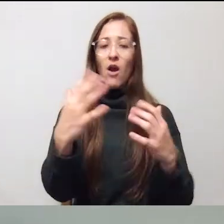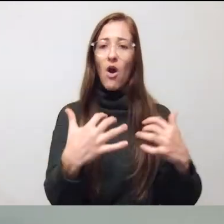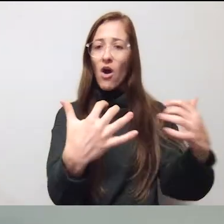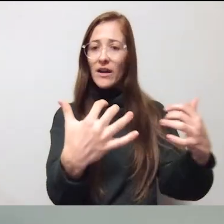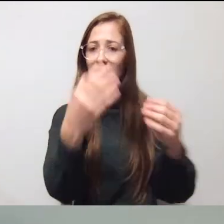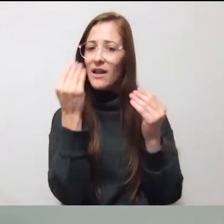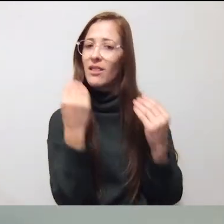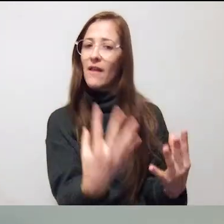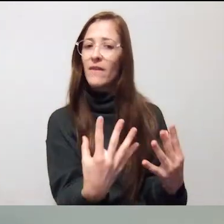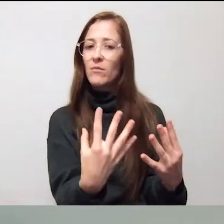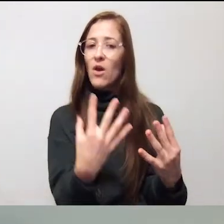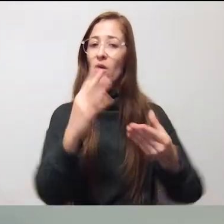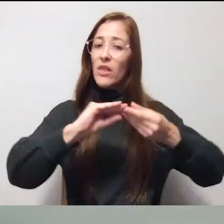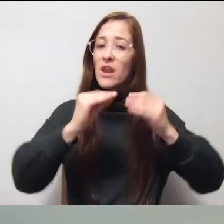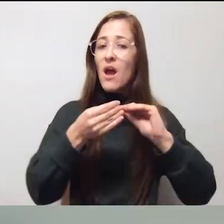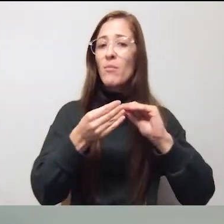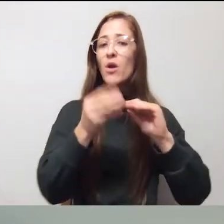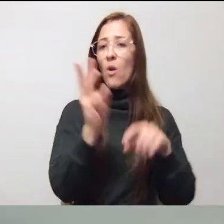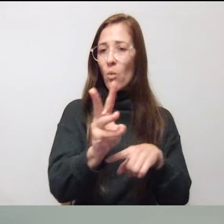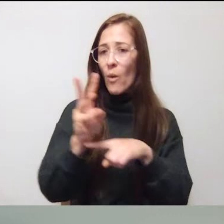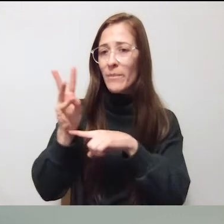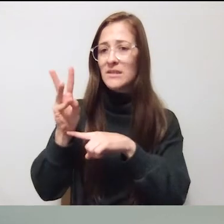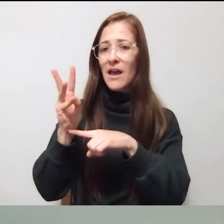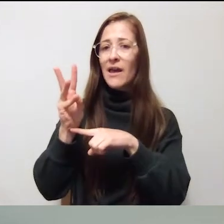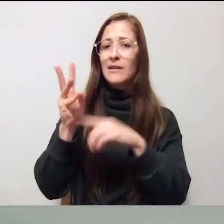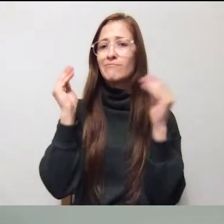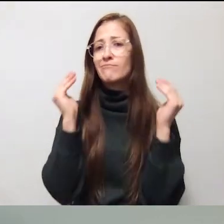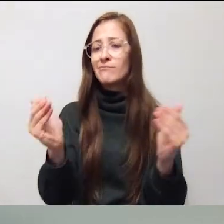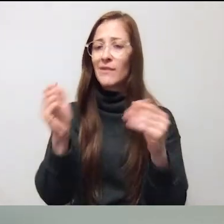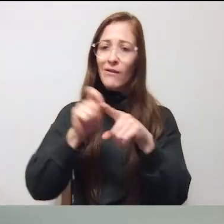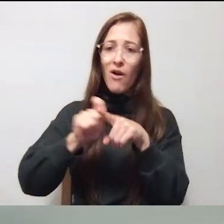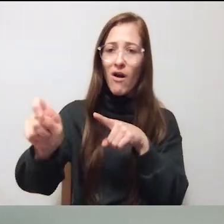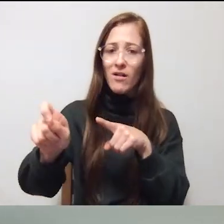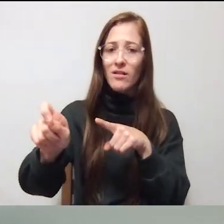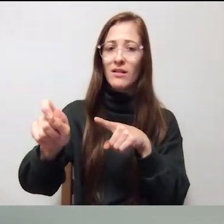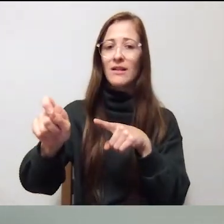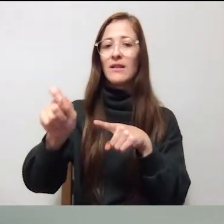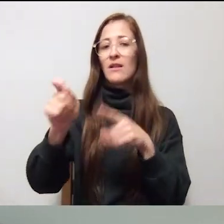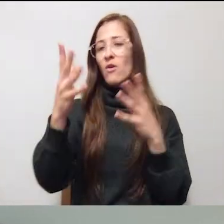this is the number, this is the website and give a call. We'd love to give that information.